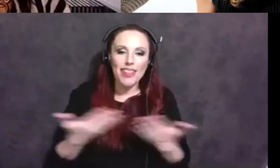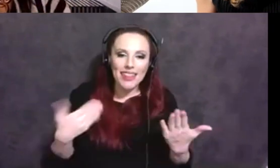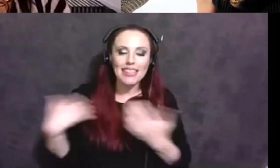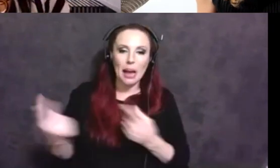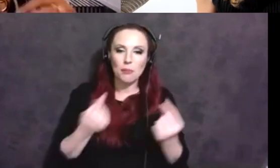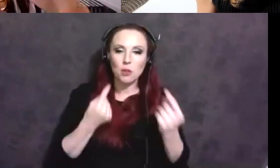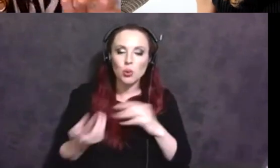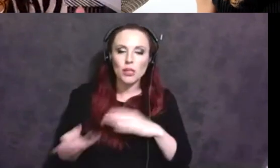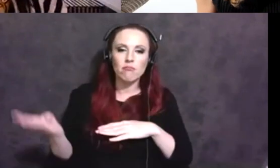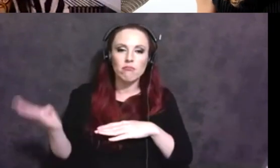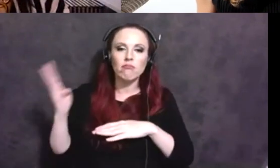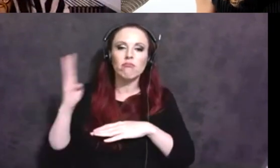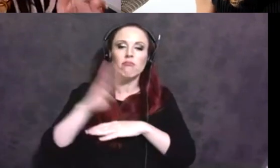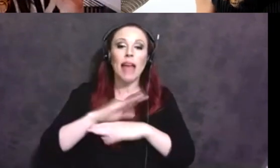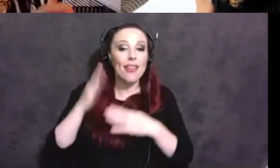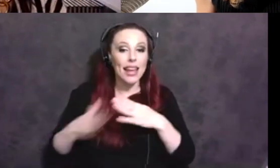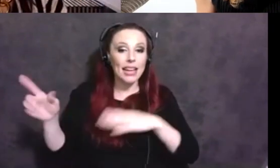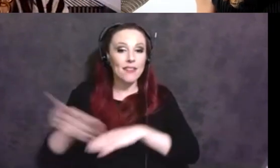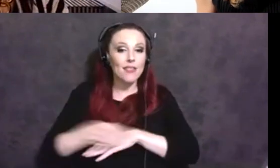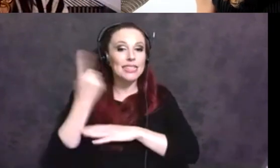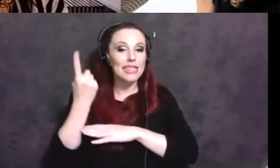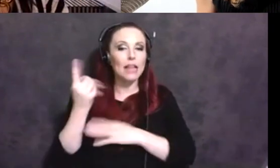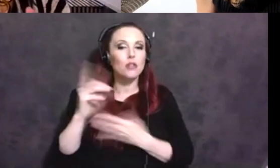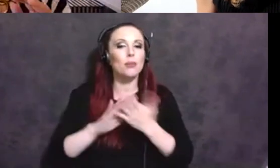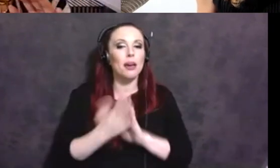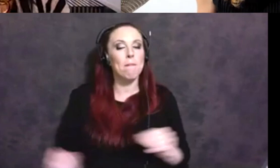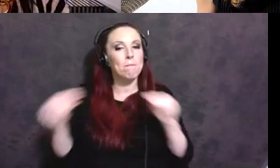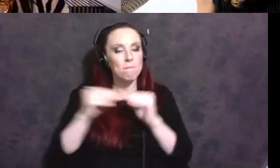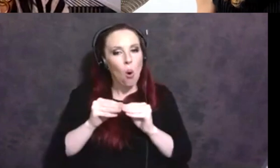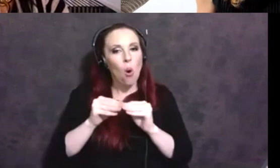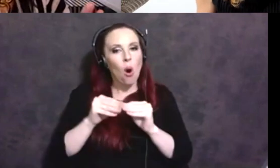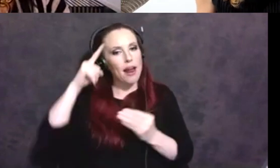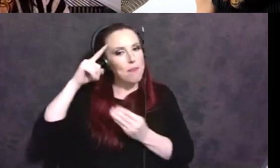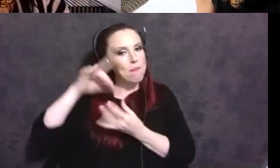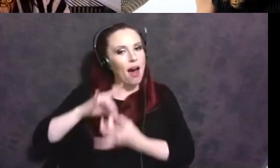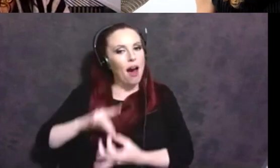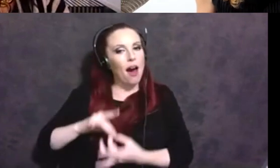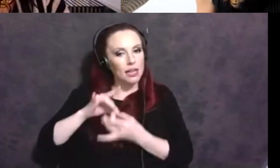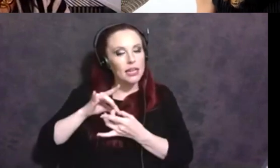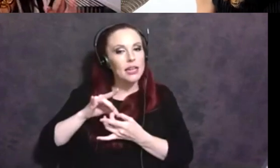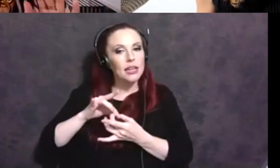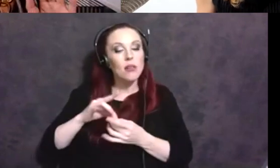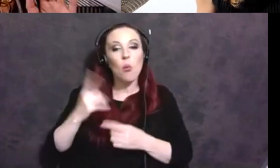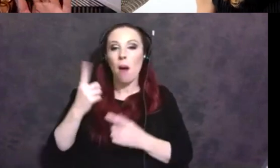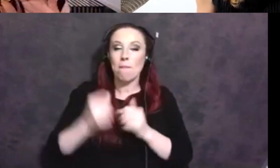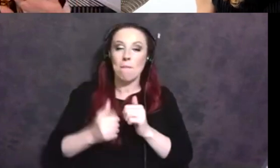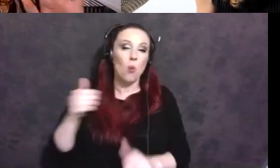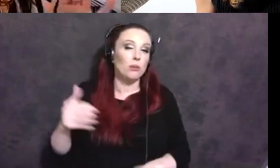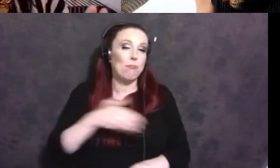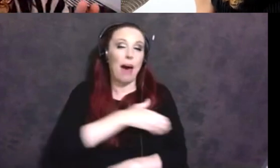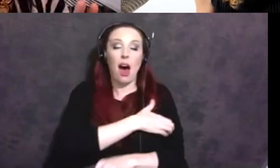really helpful. I now am increasingly mindful about all of things I am doing through the